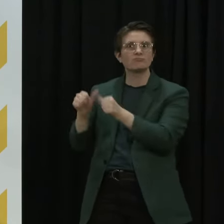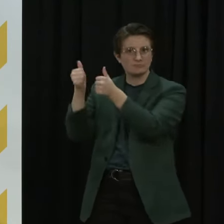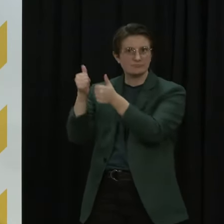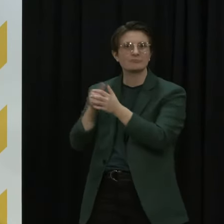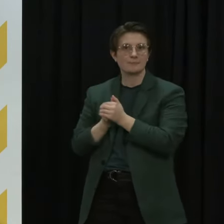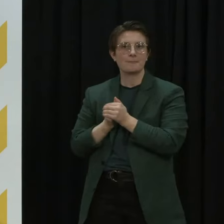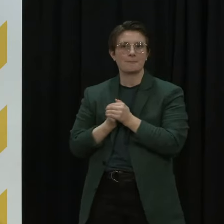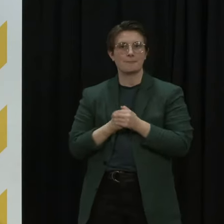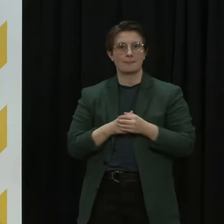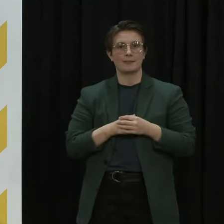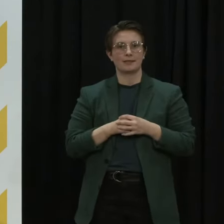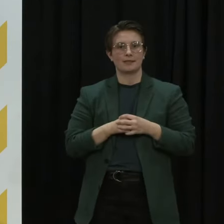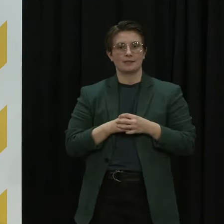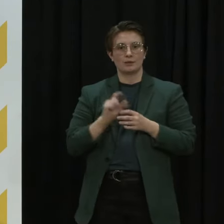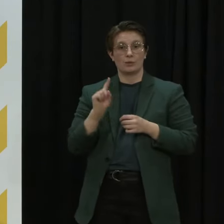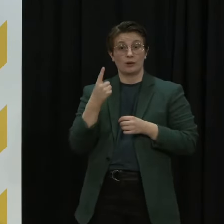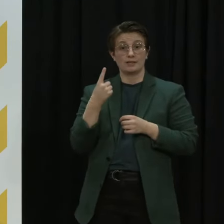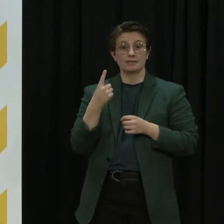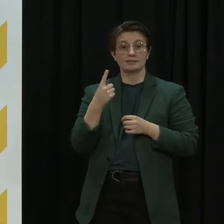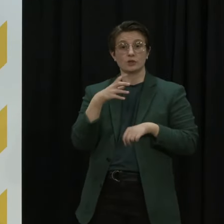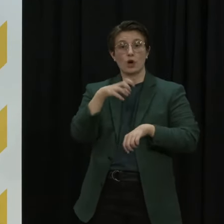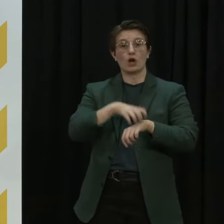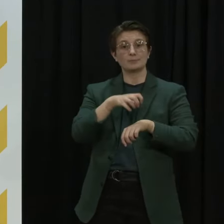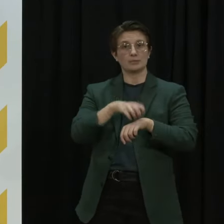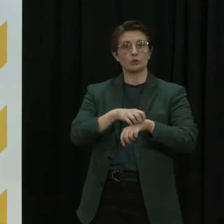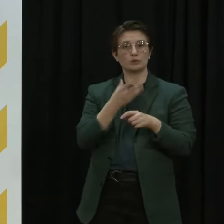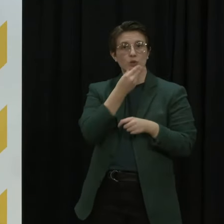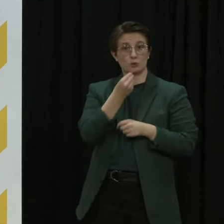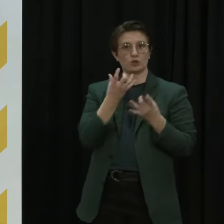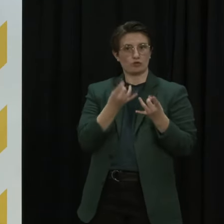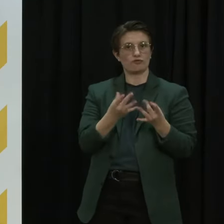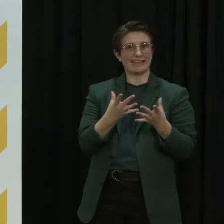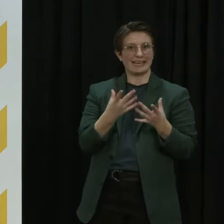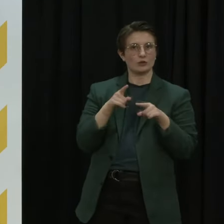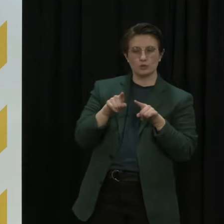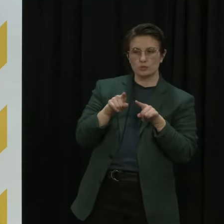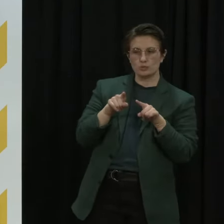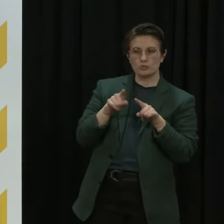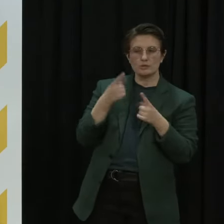To assess how suitable it is in the court context of New